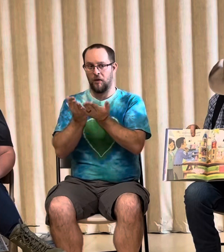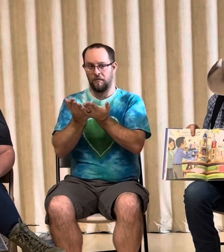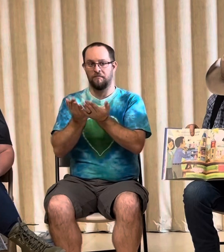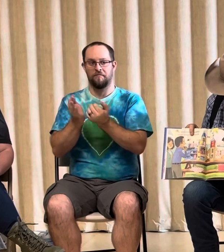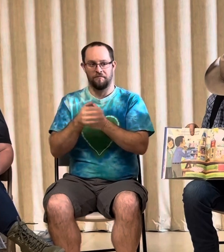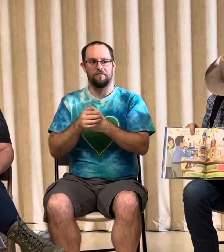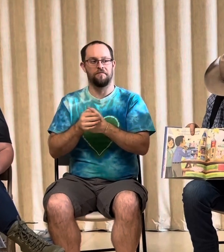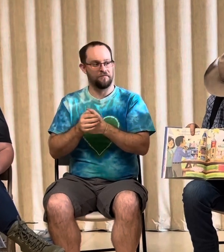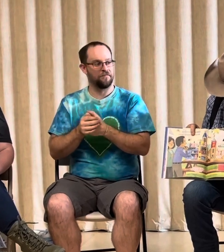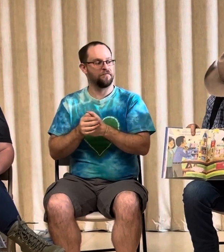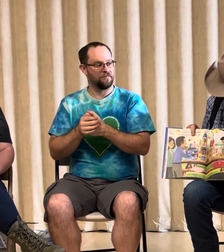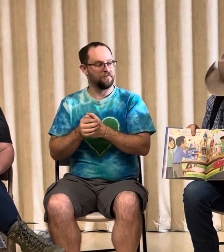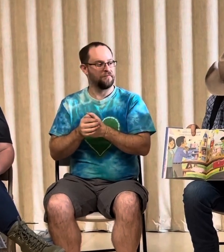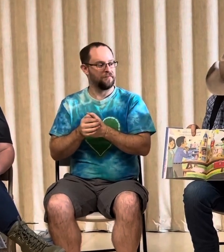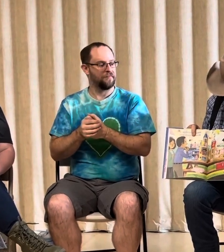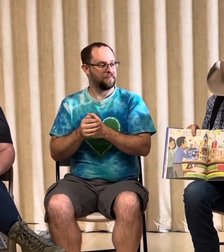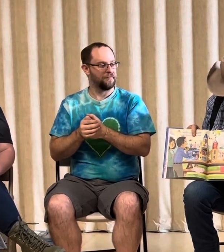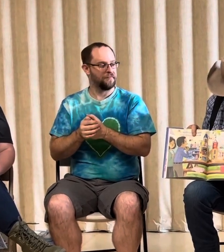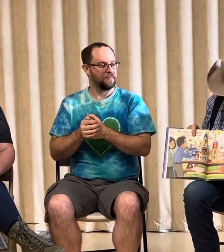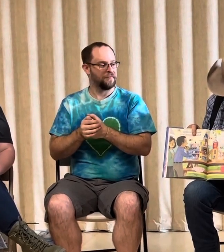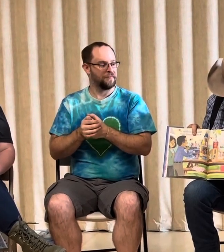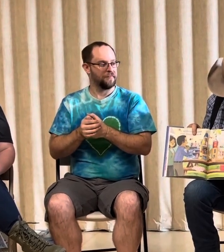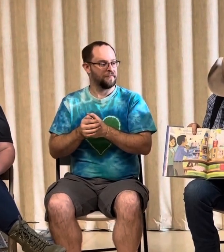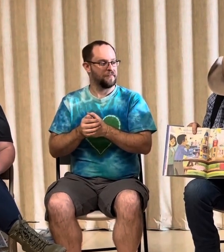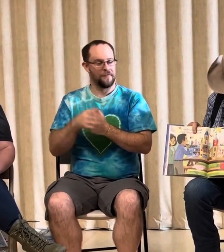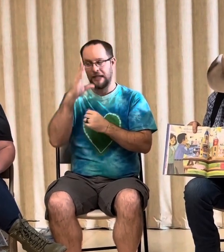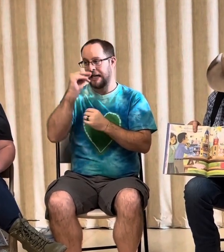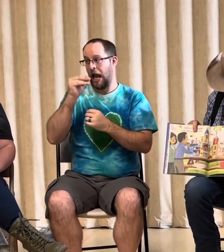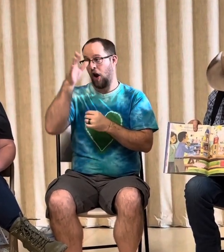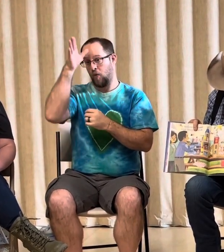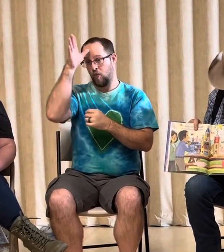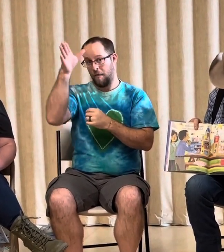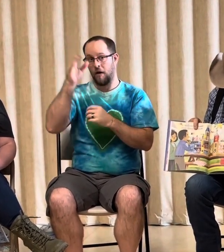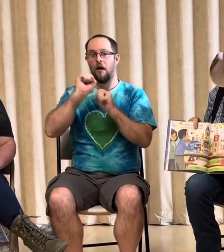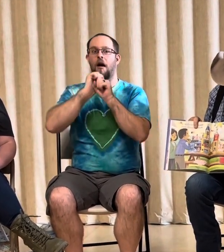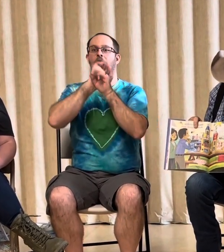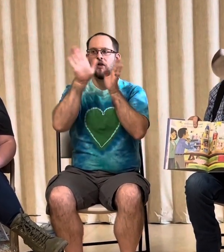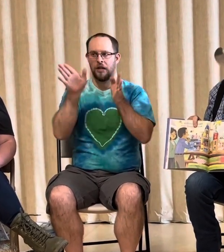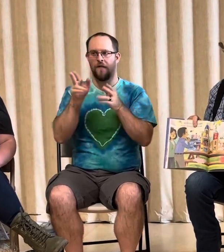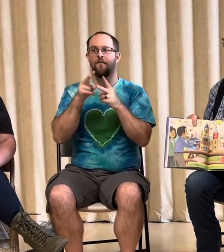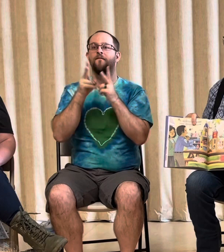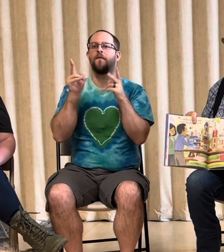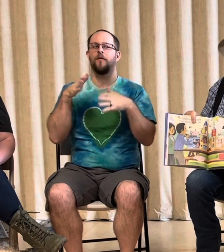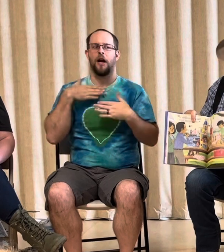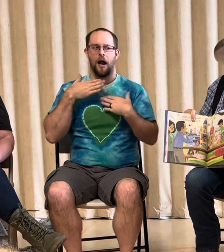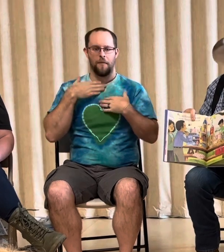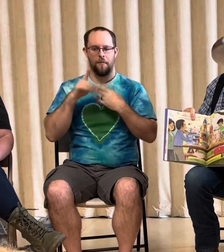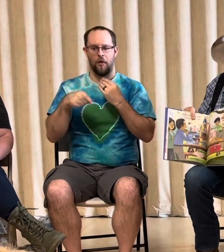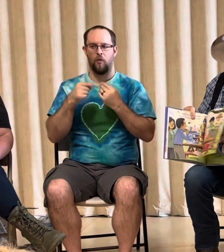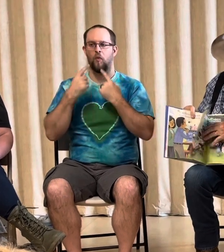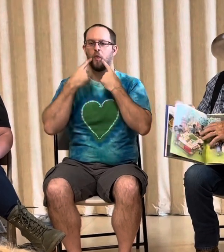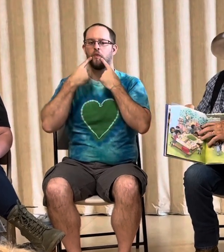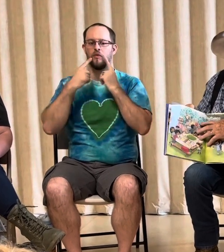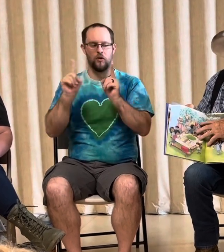So he and Grandpa obviously are very happy about the results of how they did.